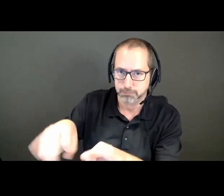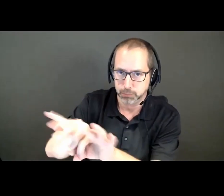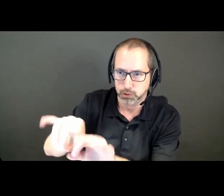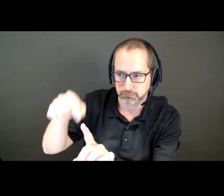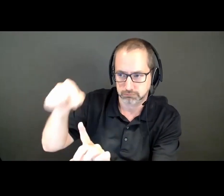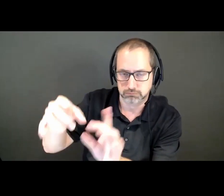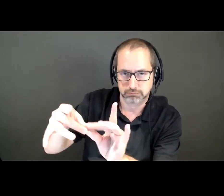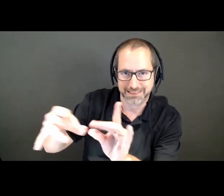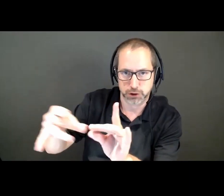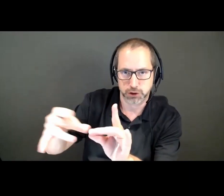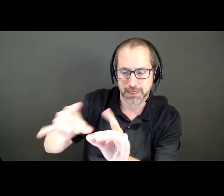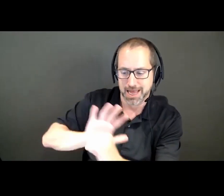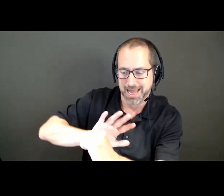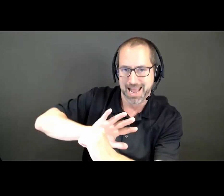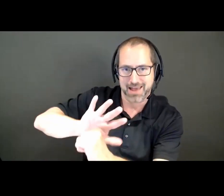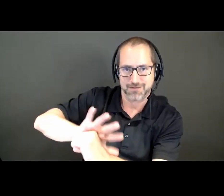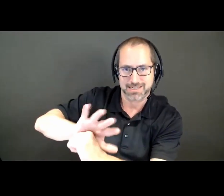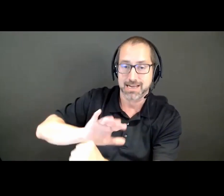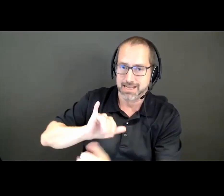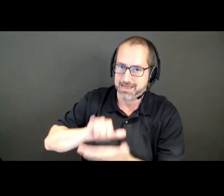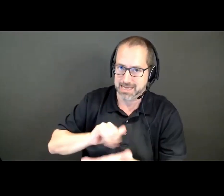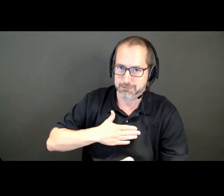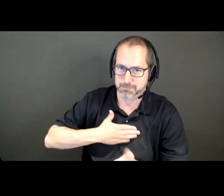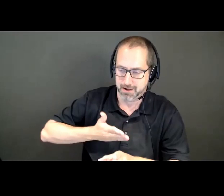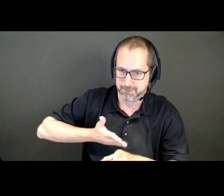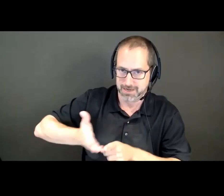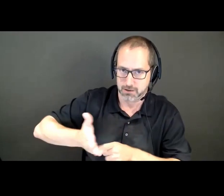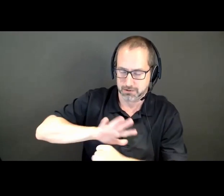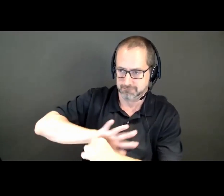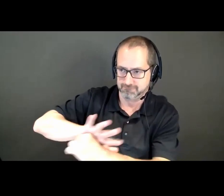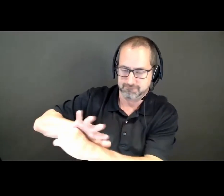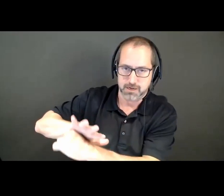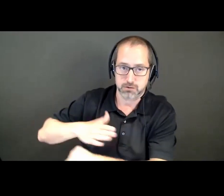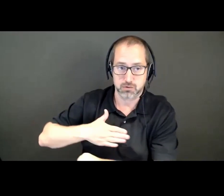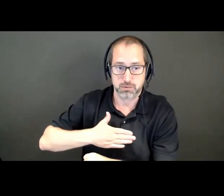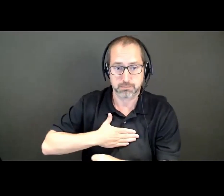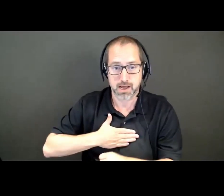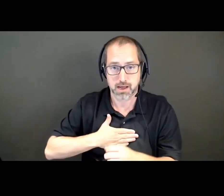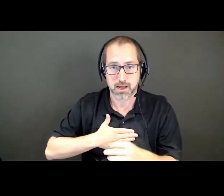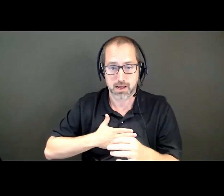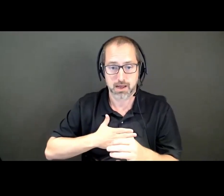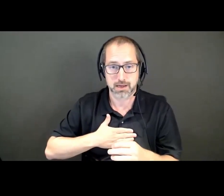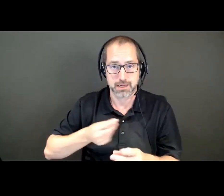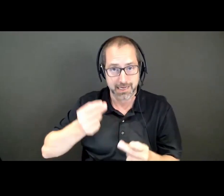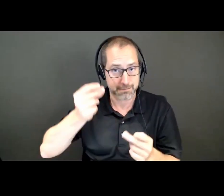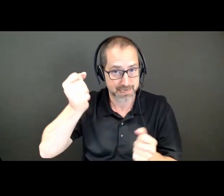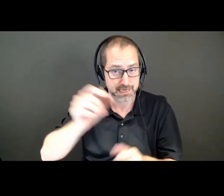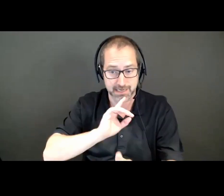advocacy, which is of course my field, and my simple or immediate answer to your question, Jen,